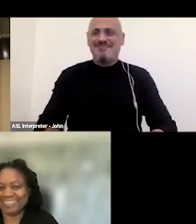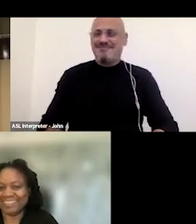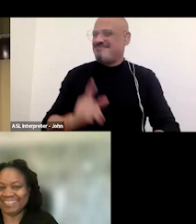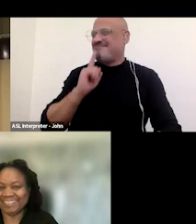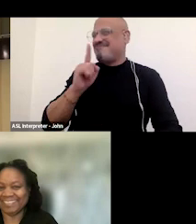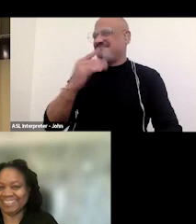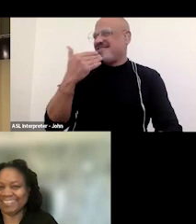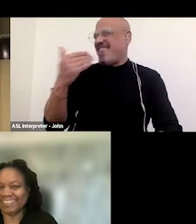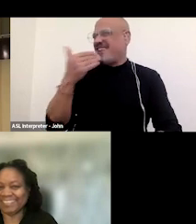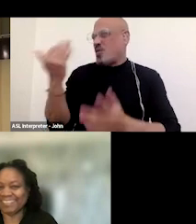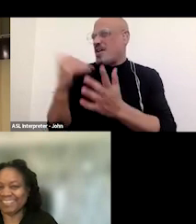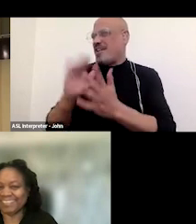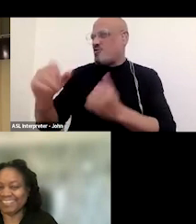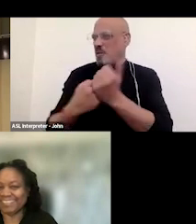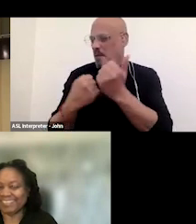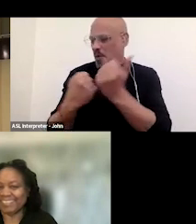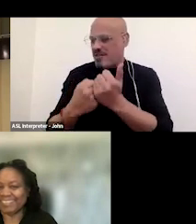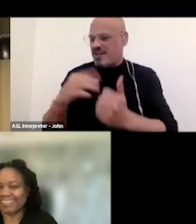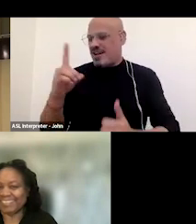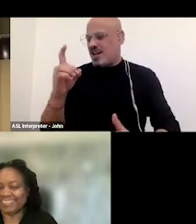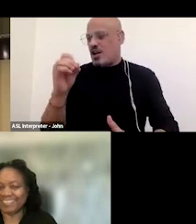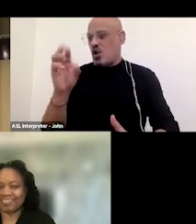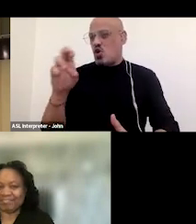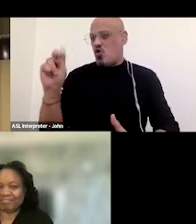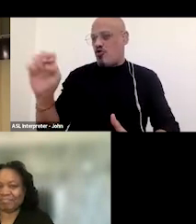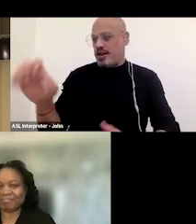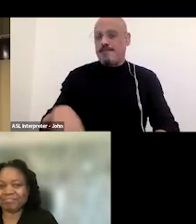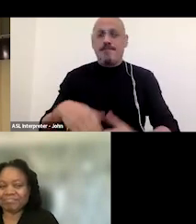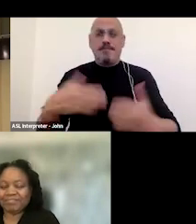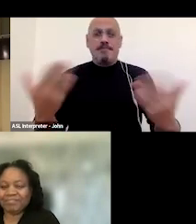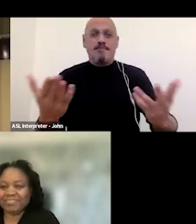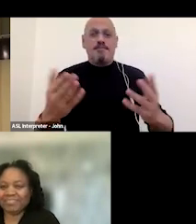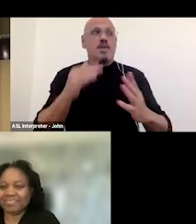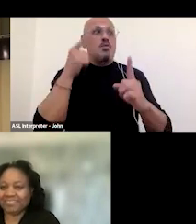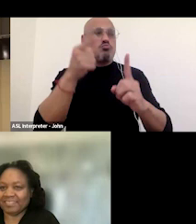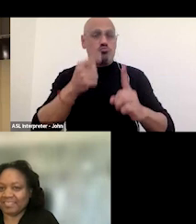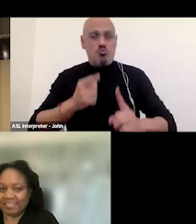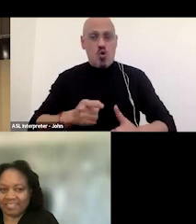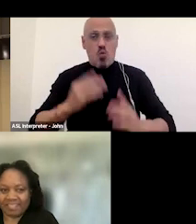Sure. Thanks again for your support, Dorrine. So here are some objectives. So we hope, by the end of this webinar,